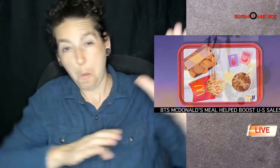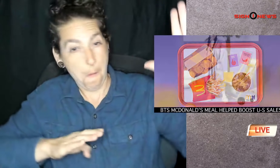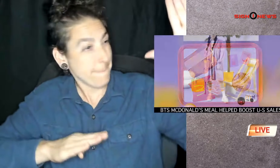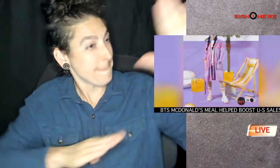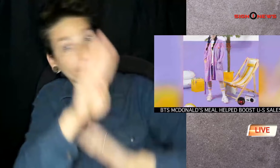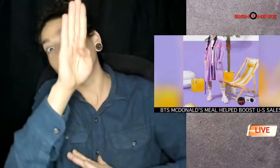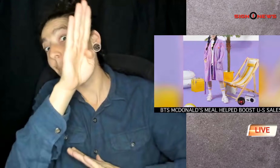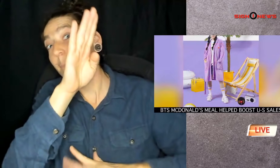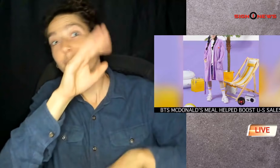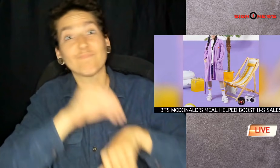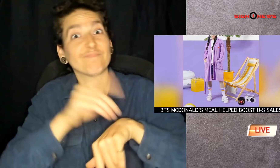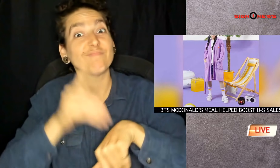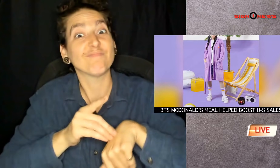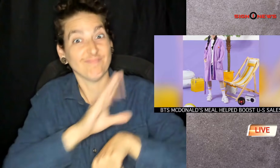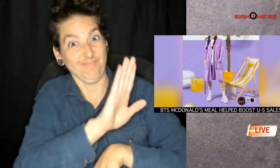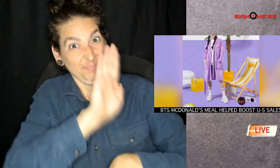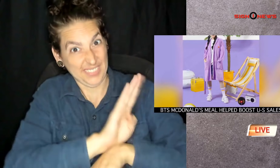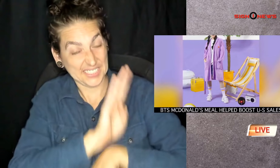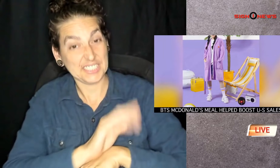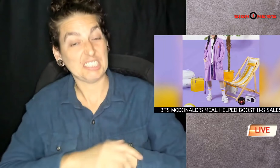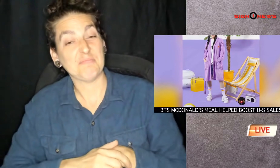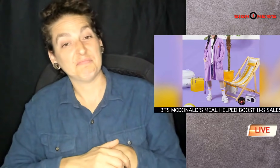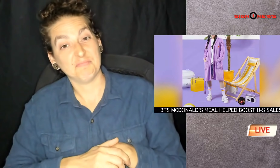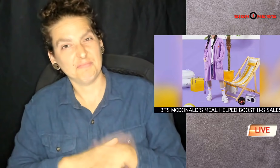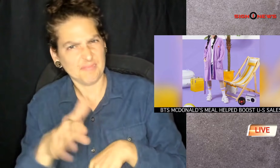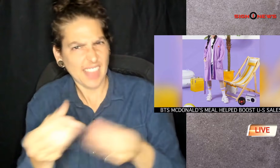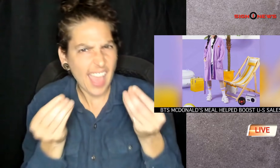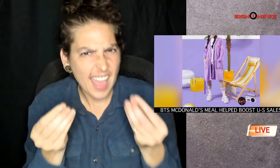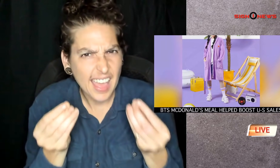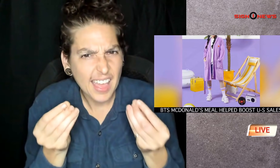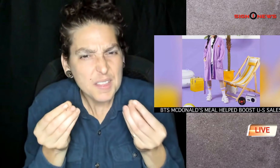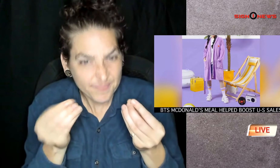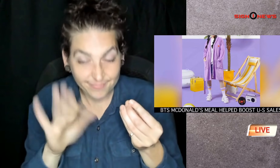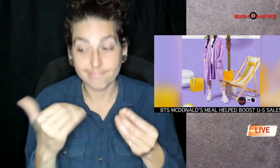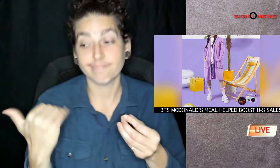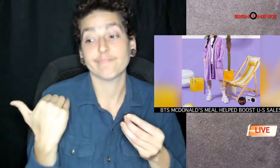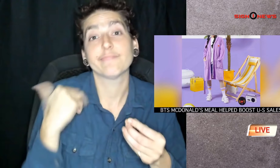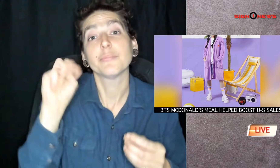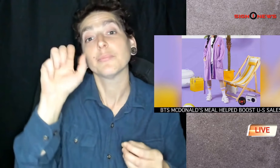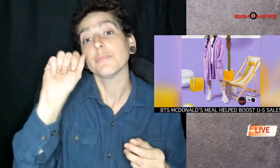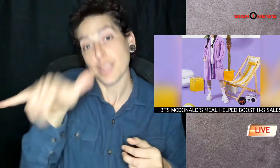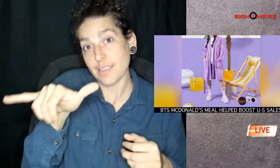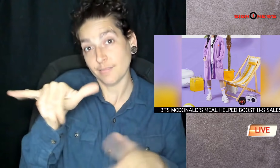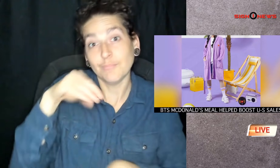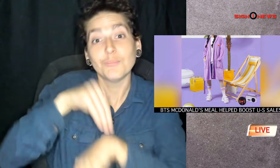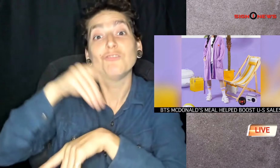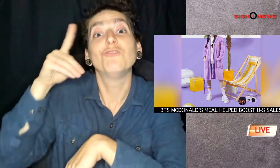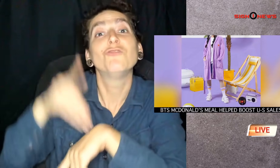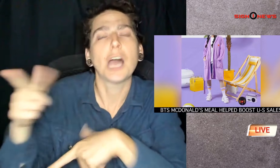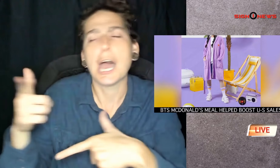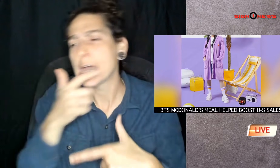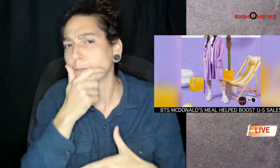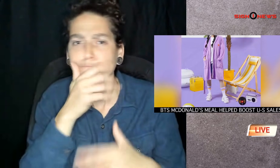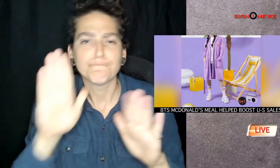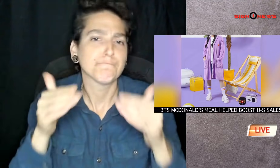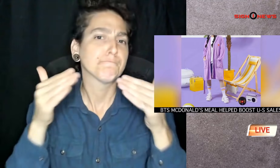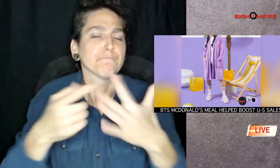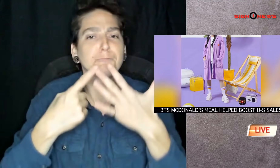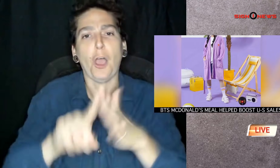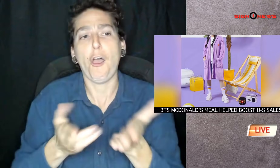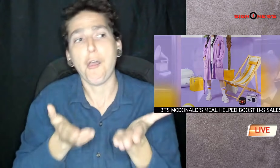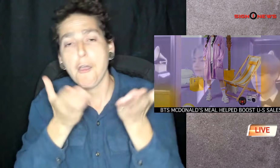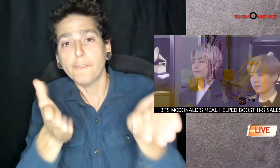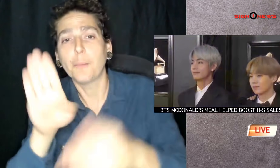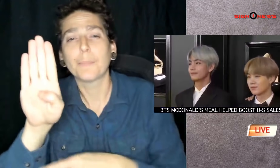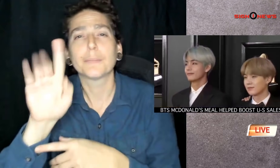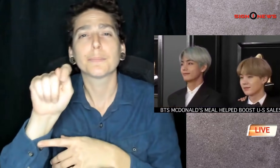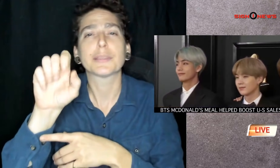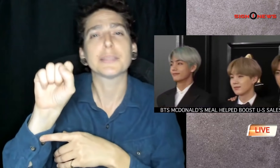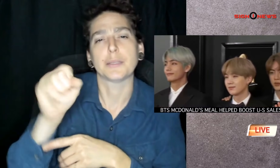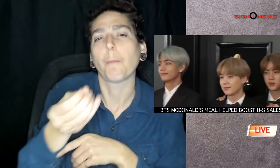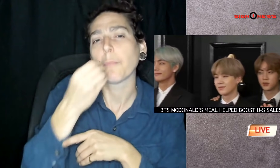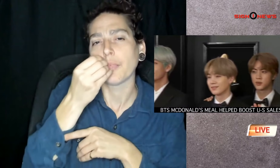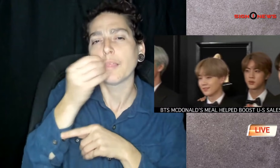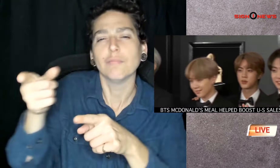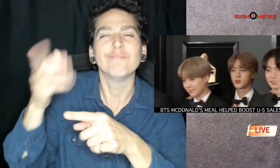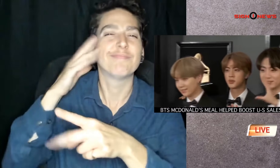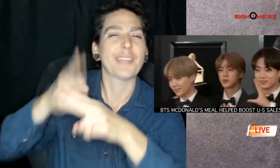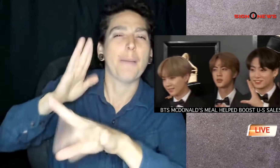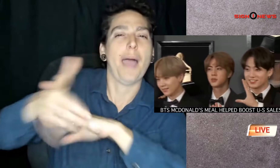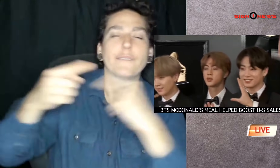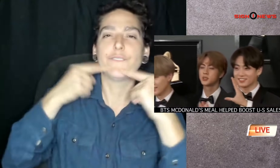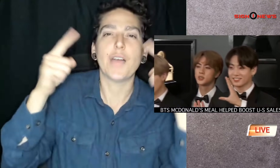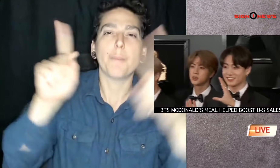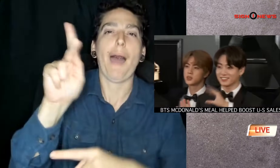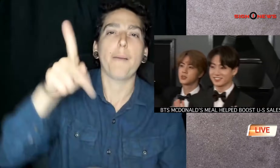helping to boost McDonald's business in May McDonald's started offering a BTS meal named